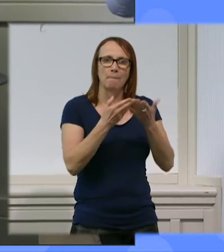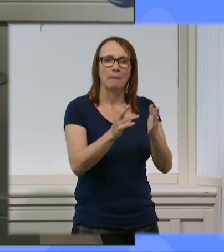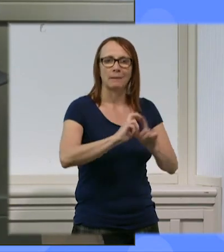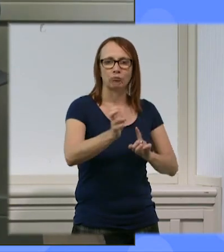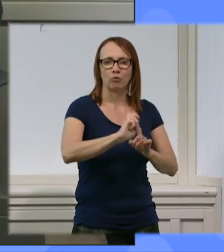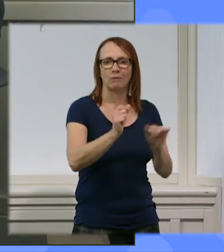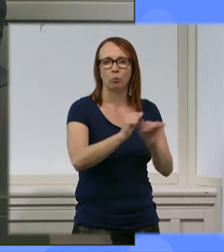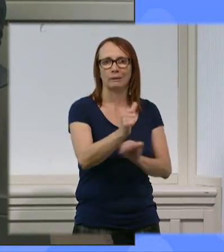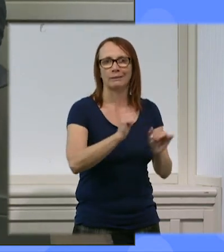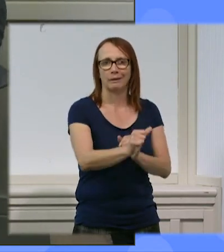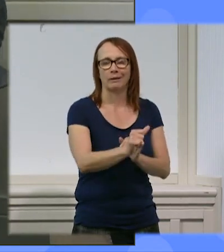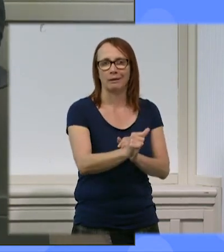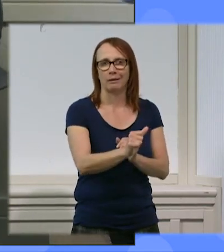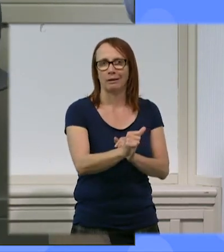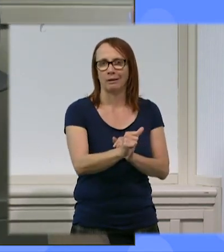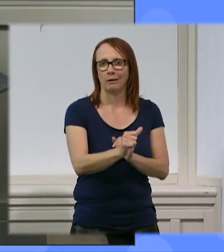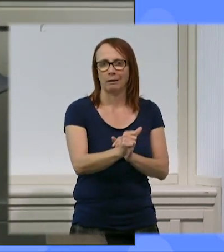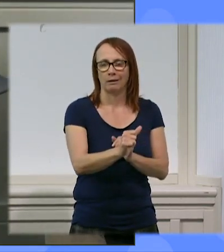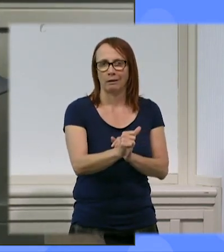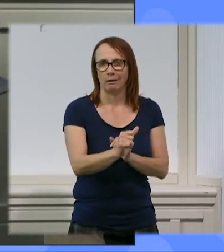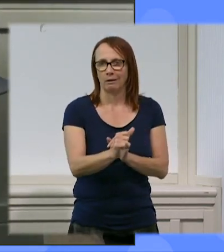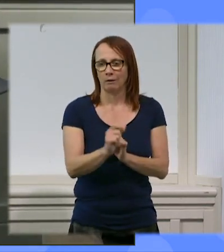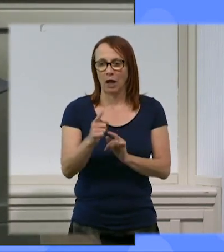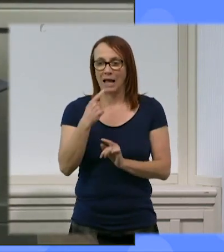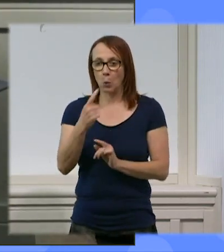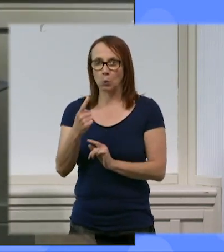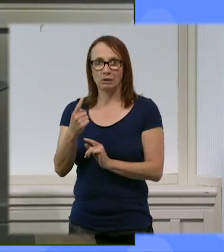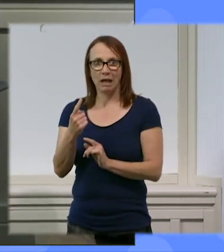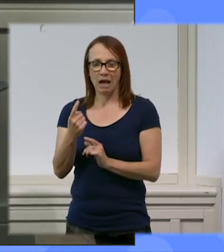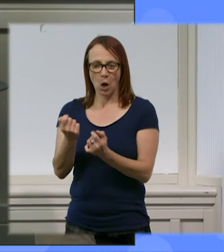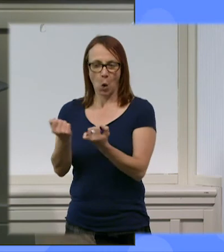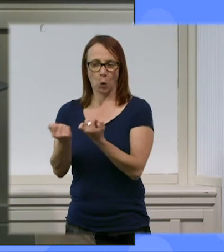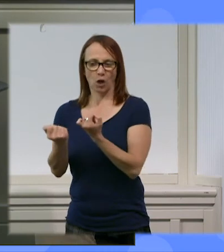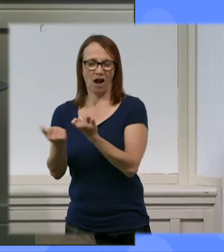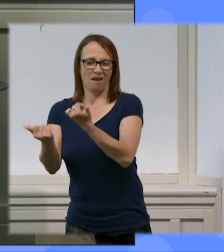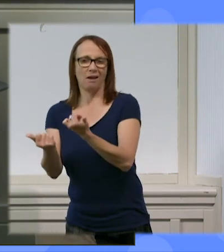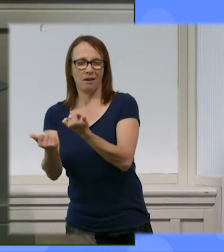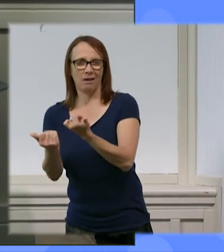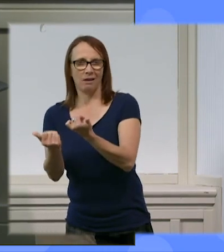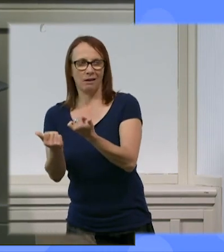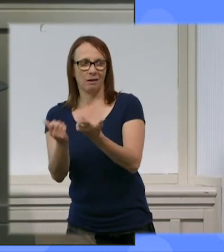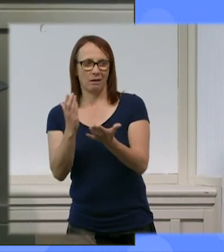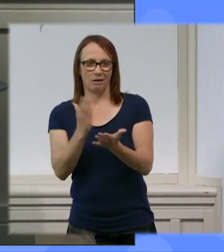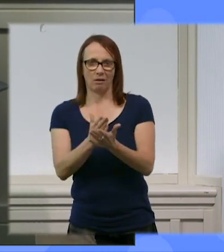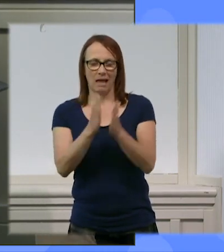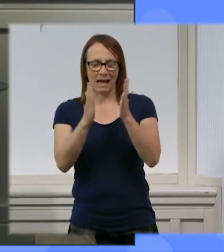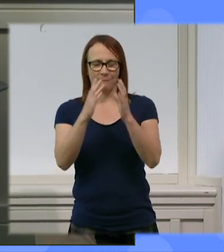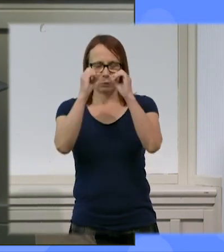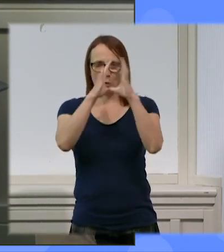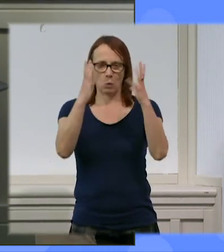content just to fix this sort of old current model and retrofitted a little bit but actually really transform how we think about mobility the the